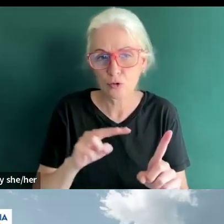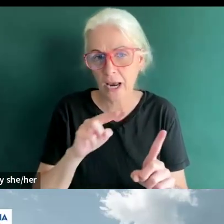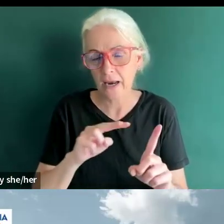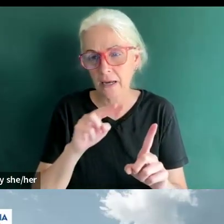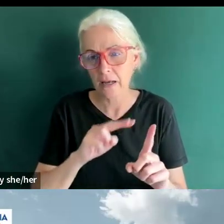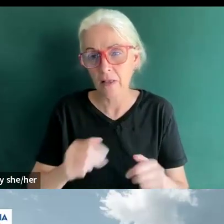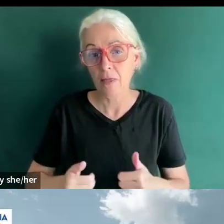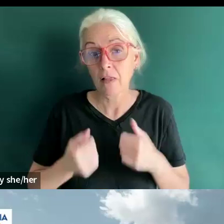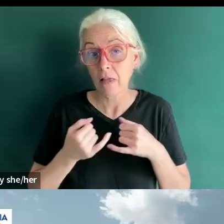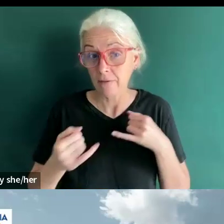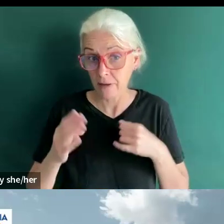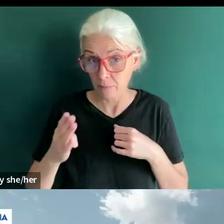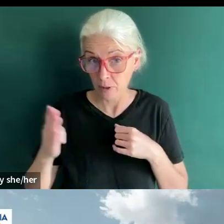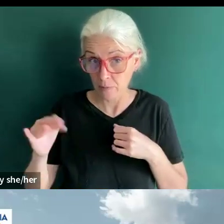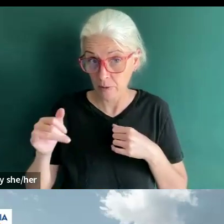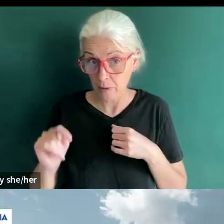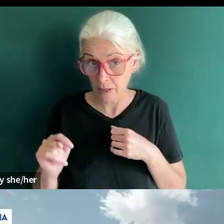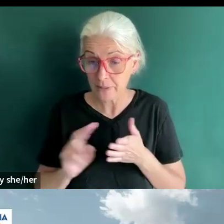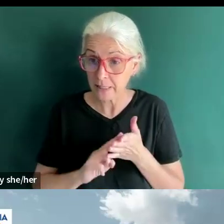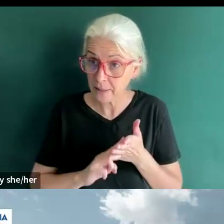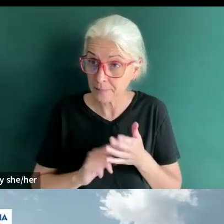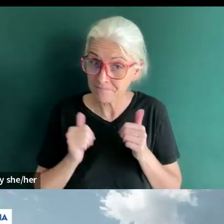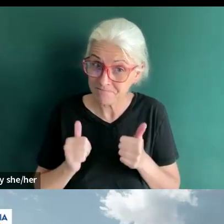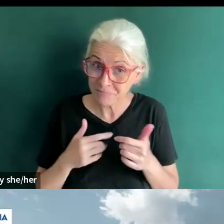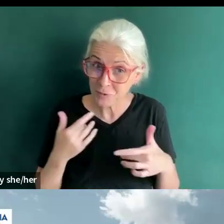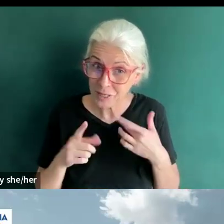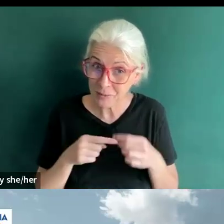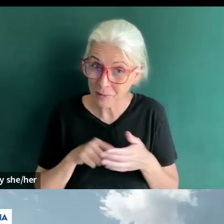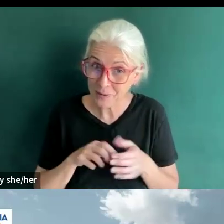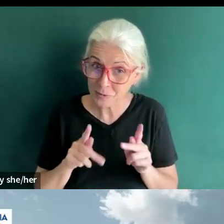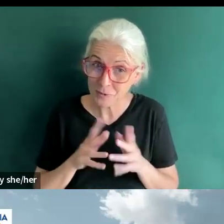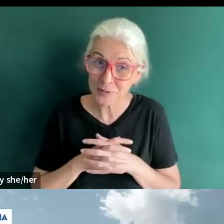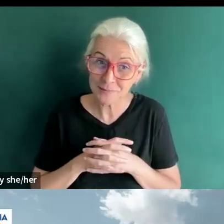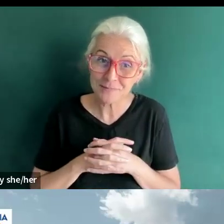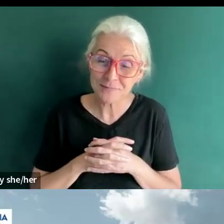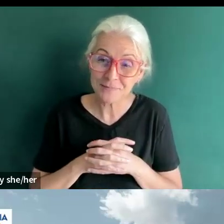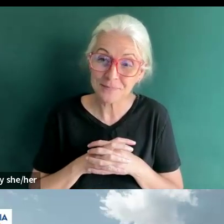Lifeline Broadband Pilot enrollments. So, we're very excited about the opportunity.